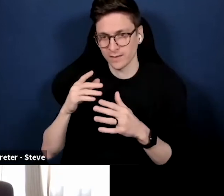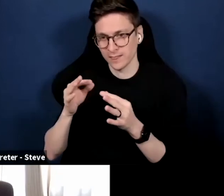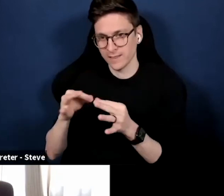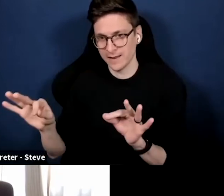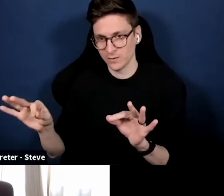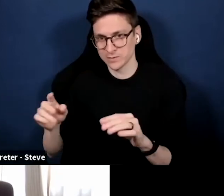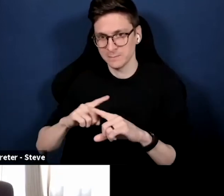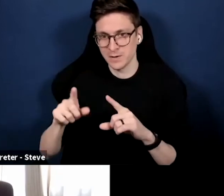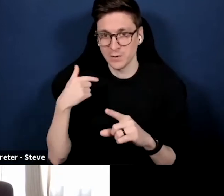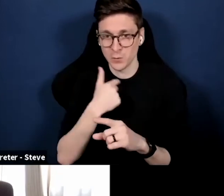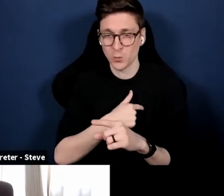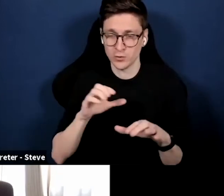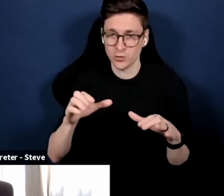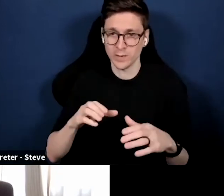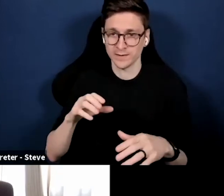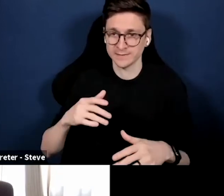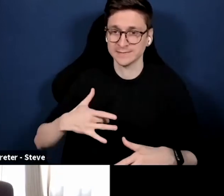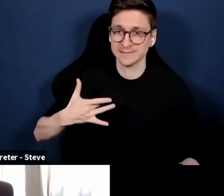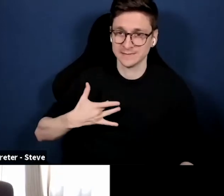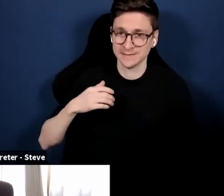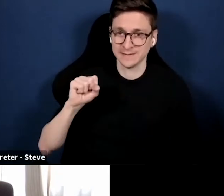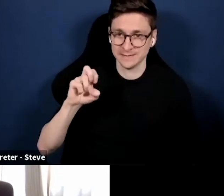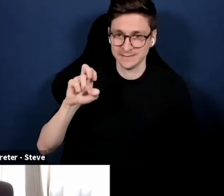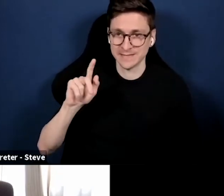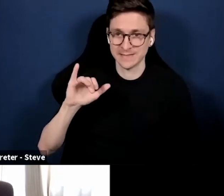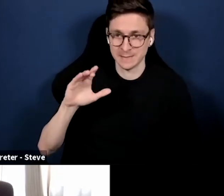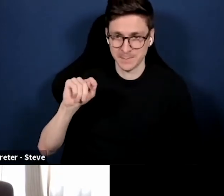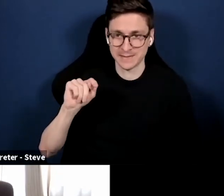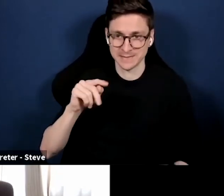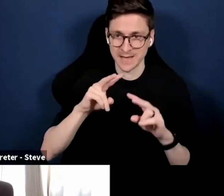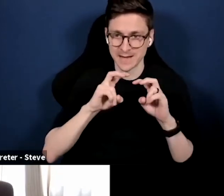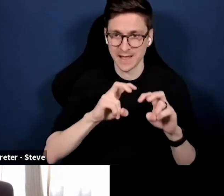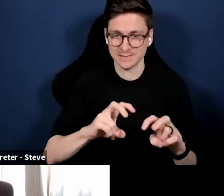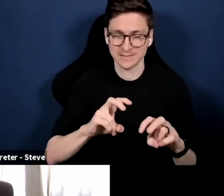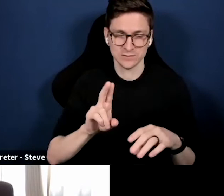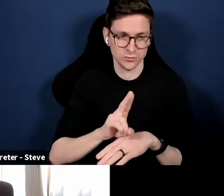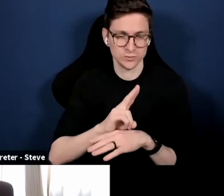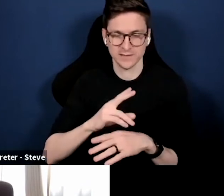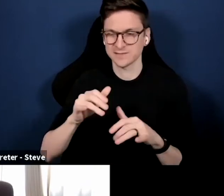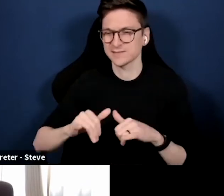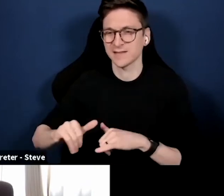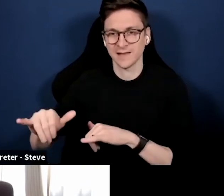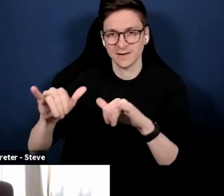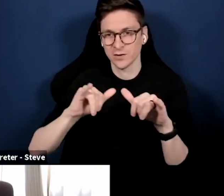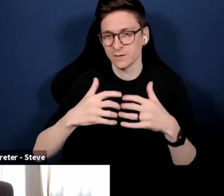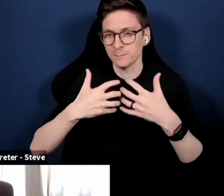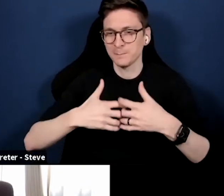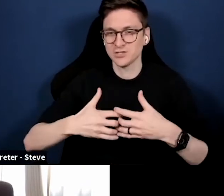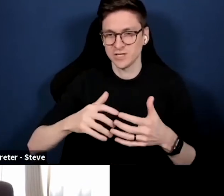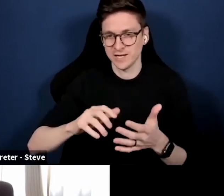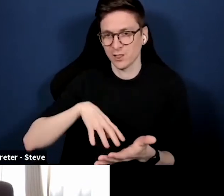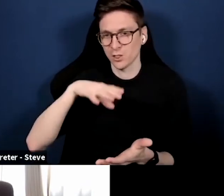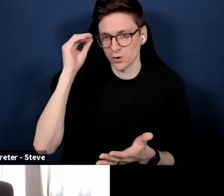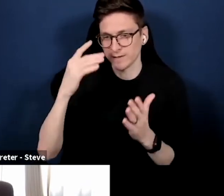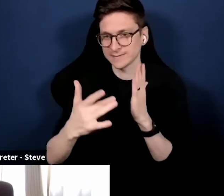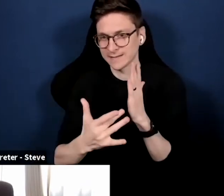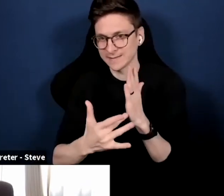on those using more standard machine learning techniques and and language analysis models